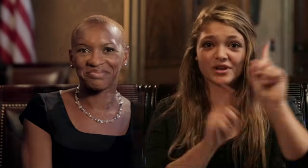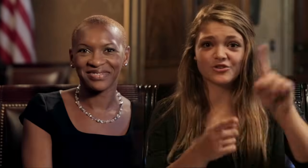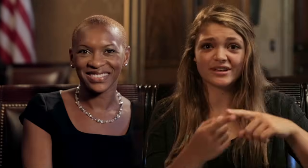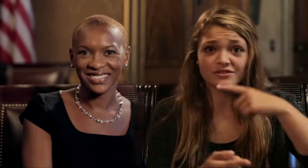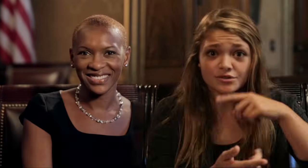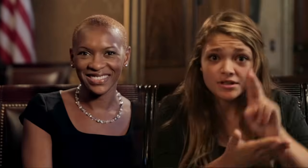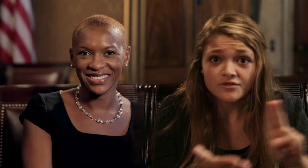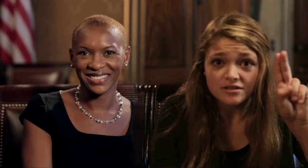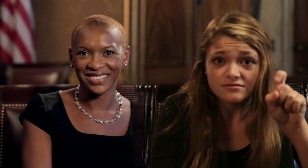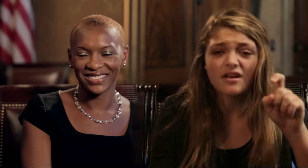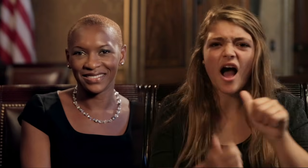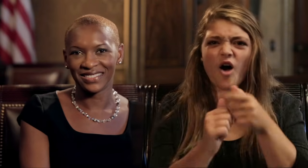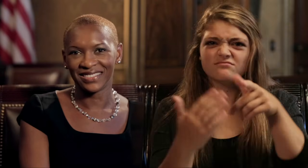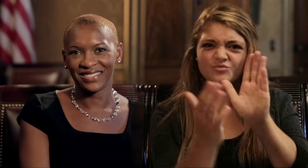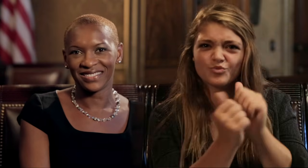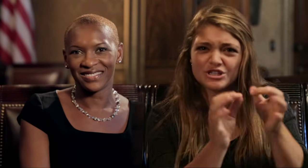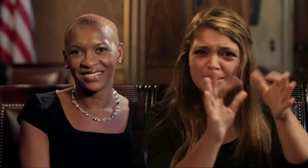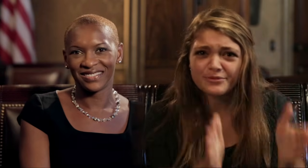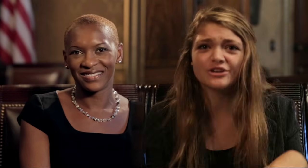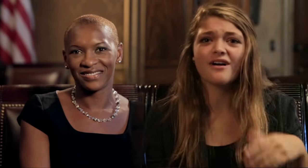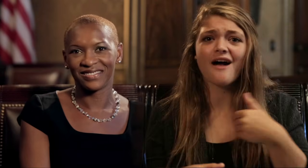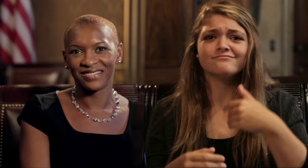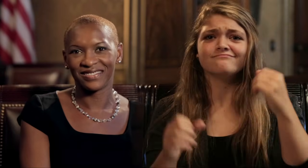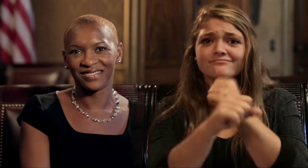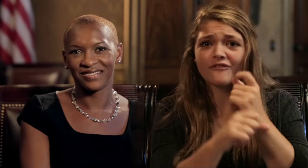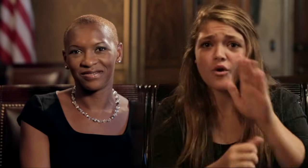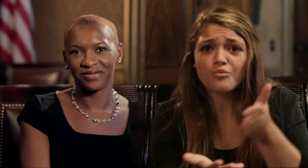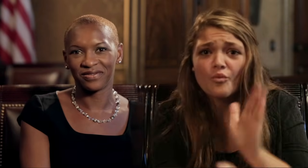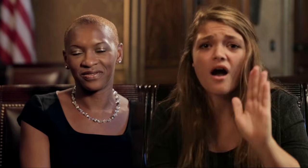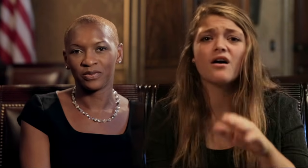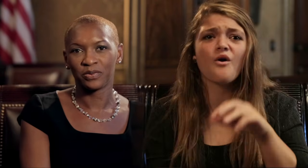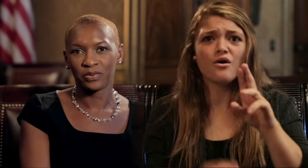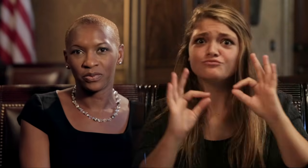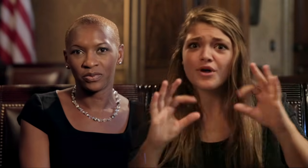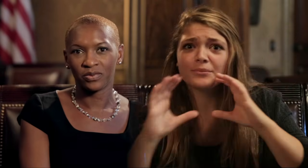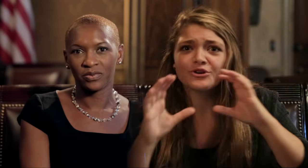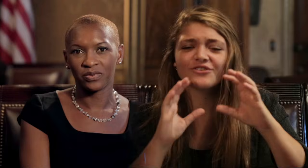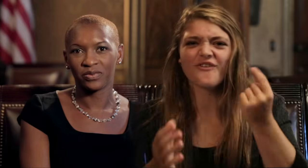Did you go to a hearing university? How did you approach the interpreter situation? Did you have to right for your rights?